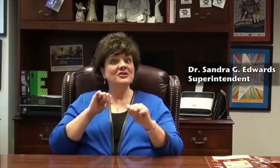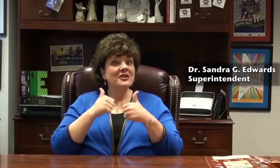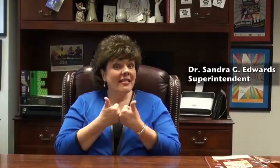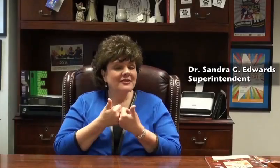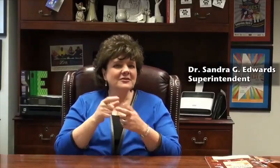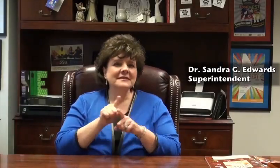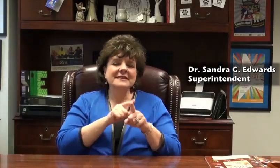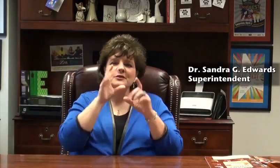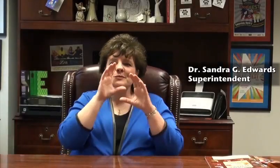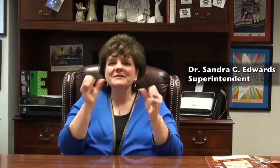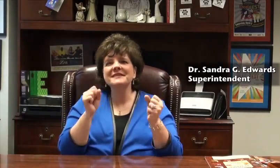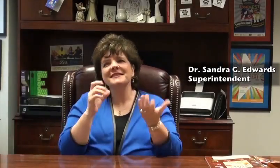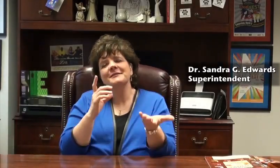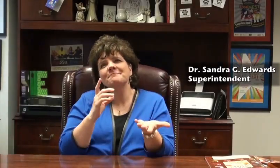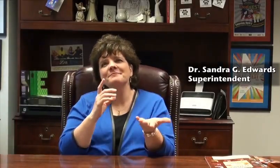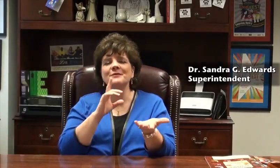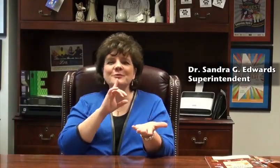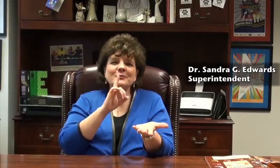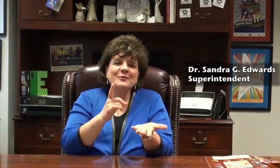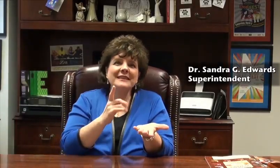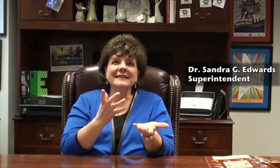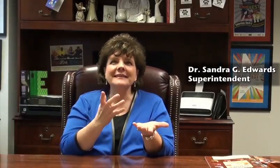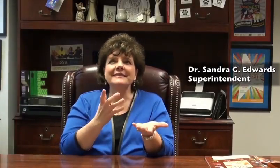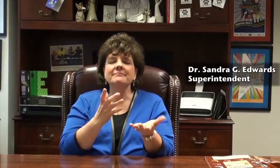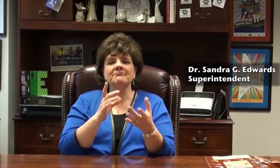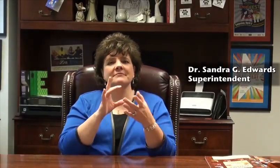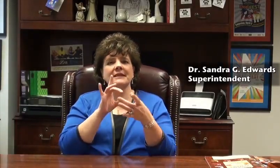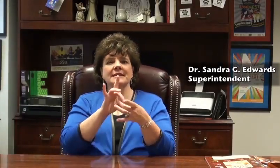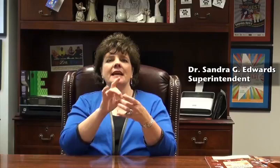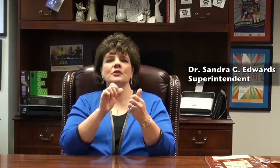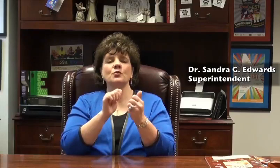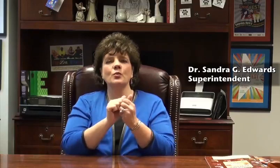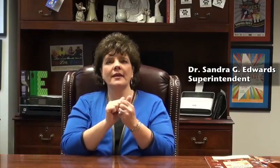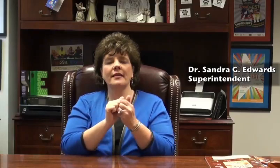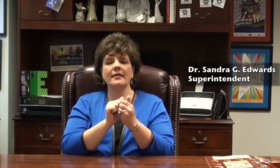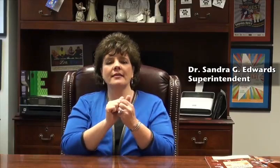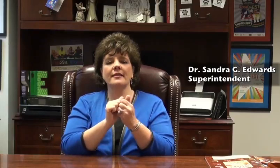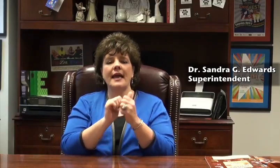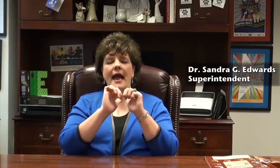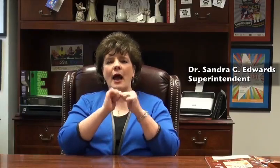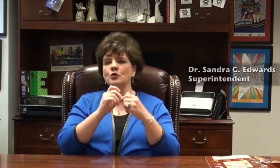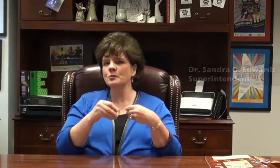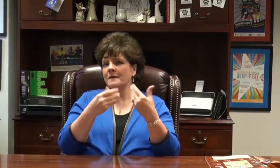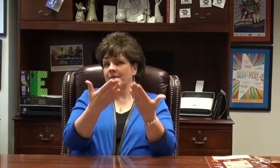Superintendent Sandra Edwards: My challenge as a superintendent is to figure out